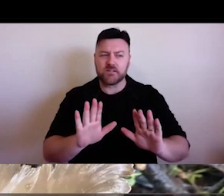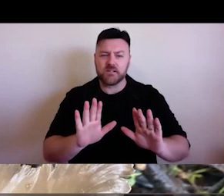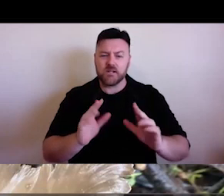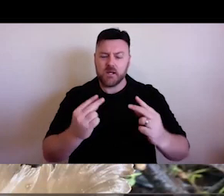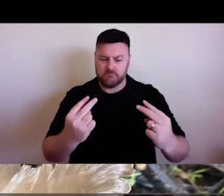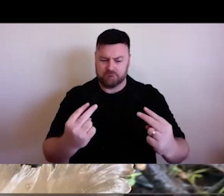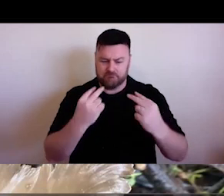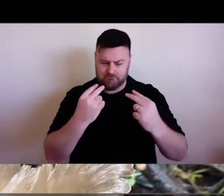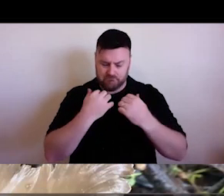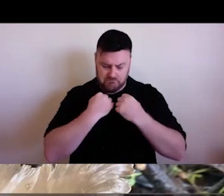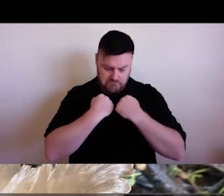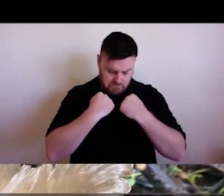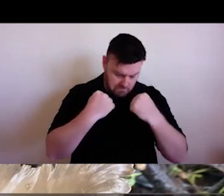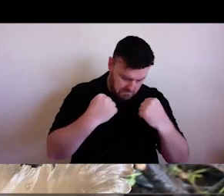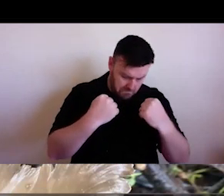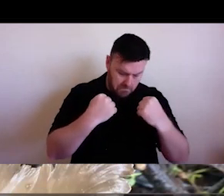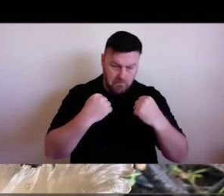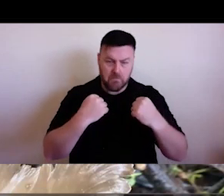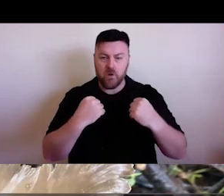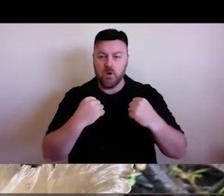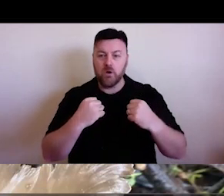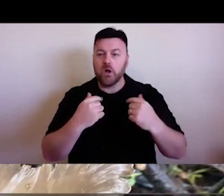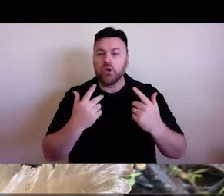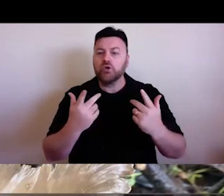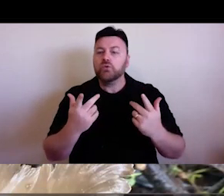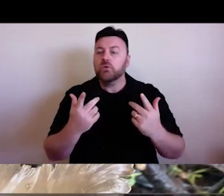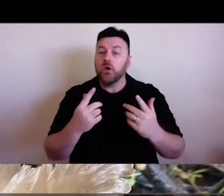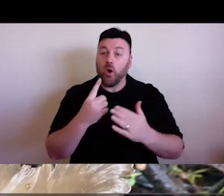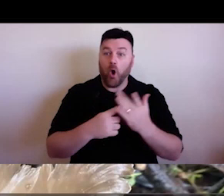where you are physically in your home, or in your studios, or in your